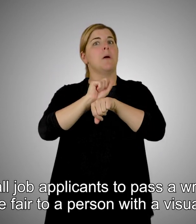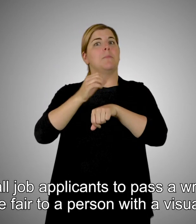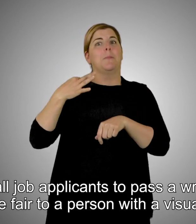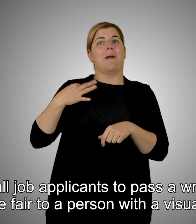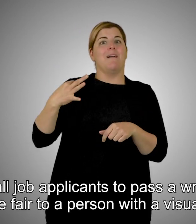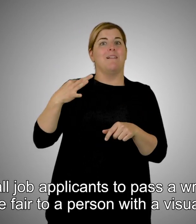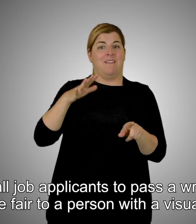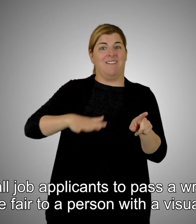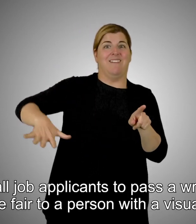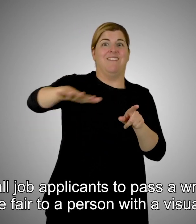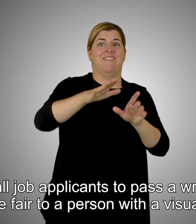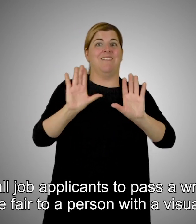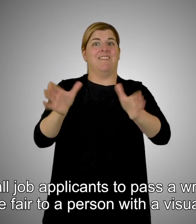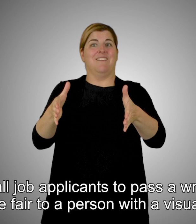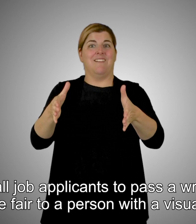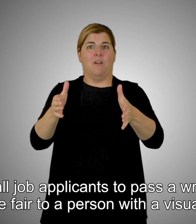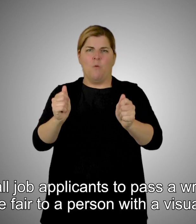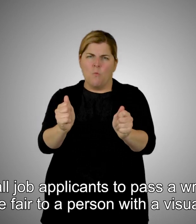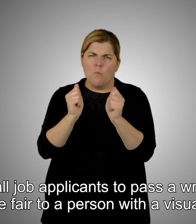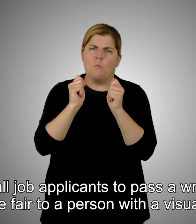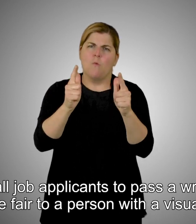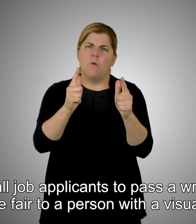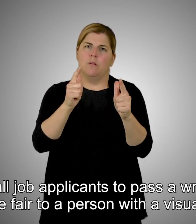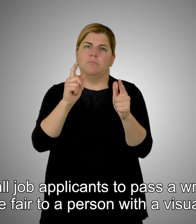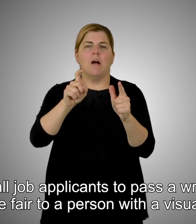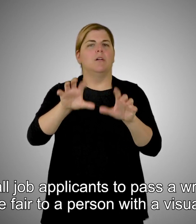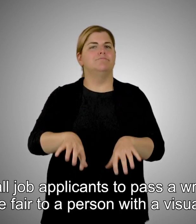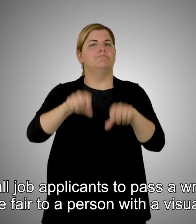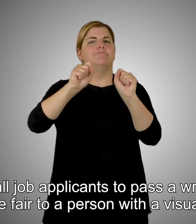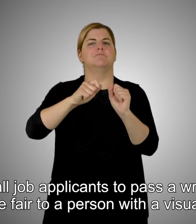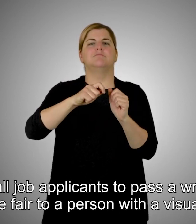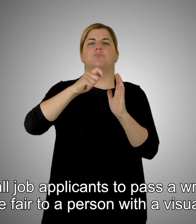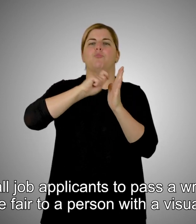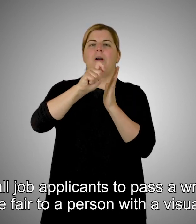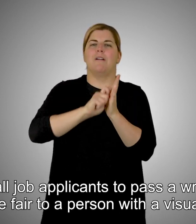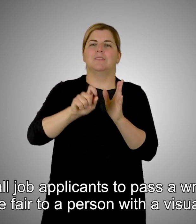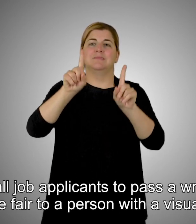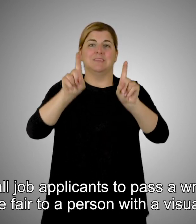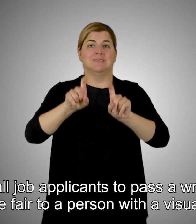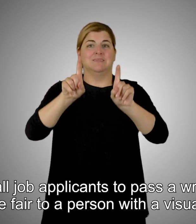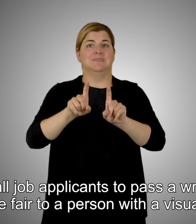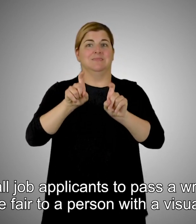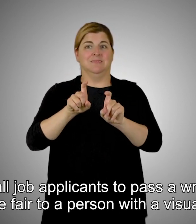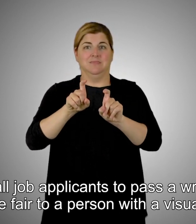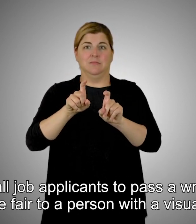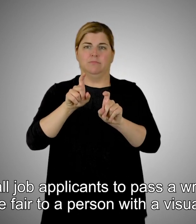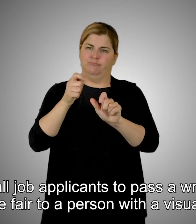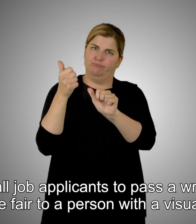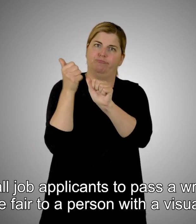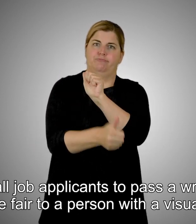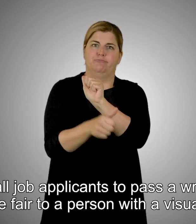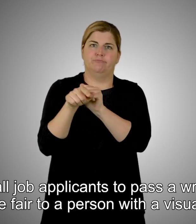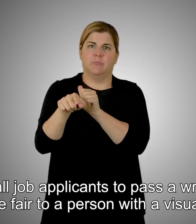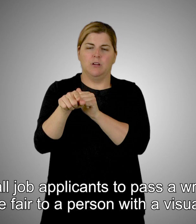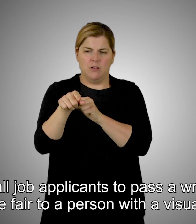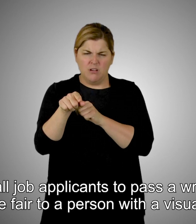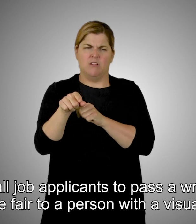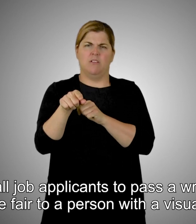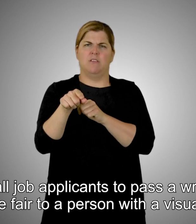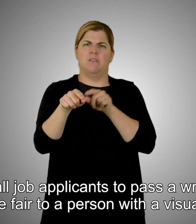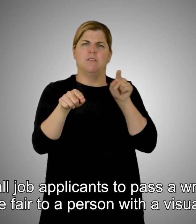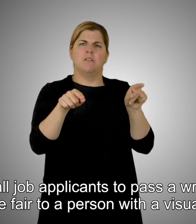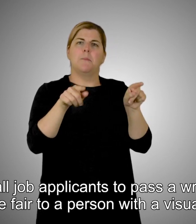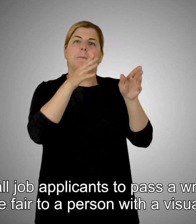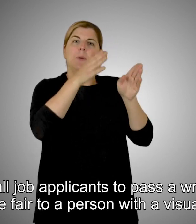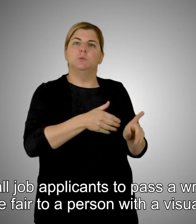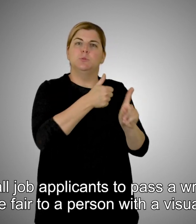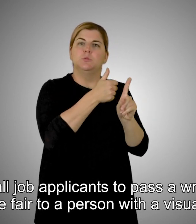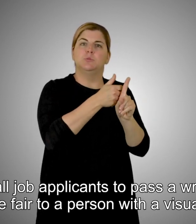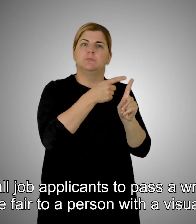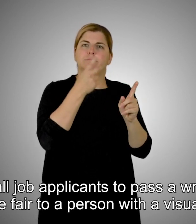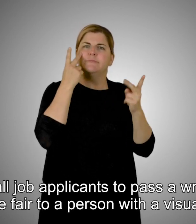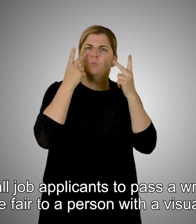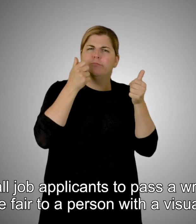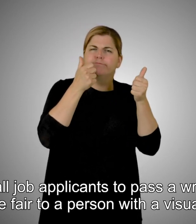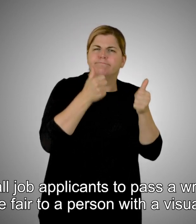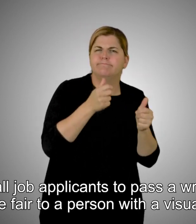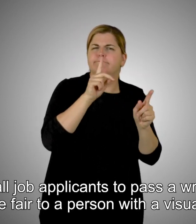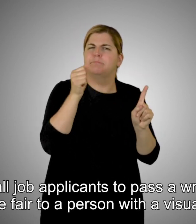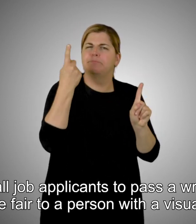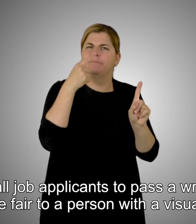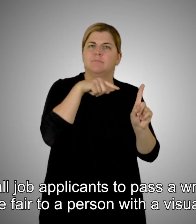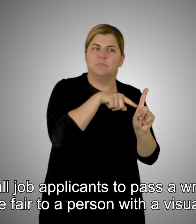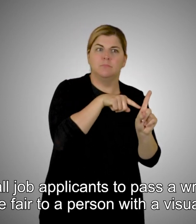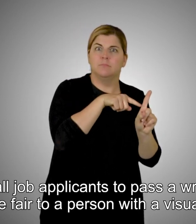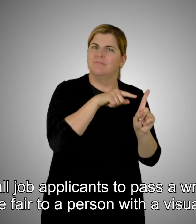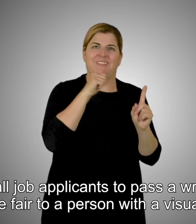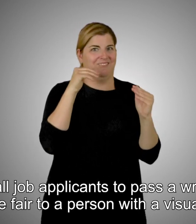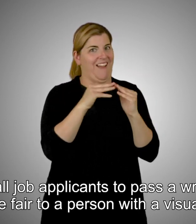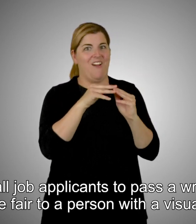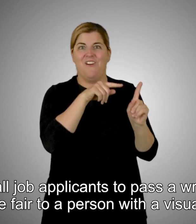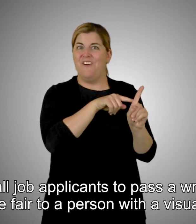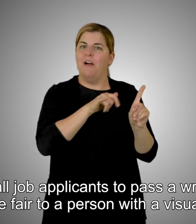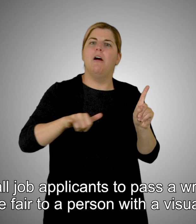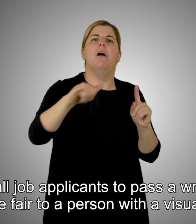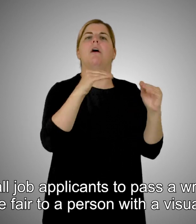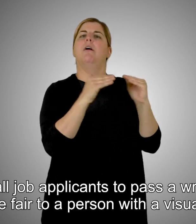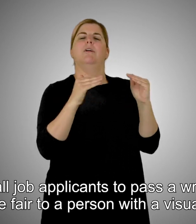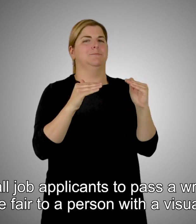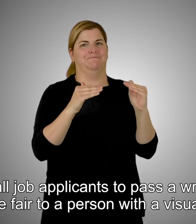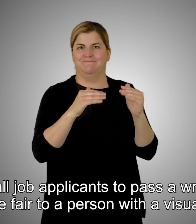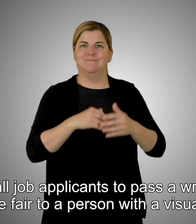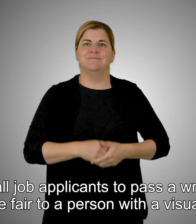asking all job applicants to pass a written test may not be fair to a person with a visual disability.